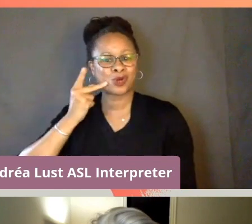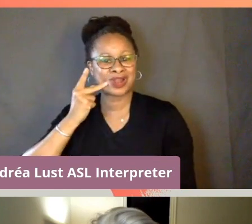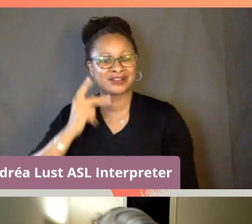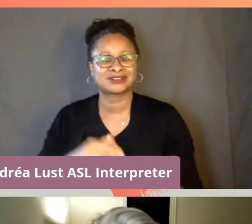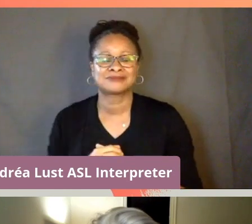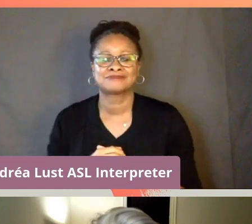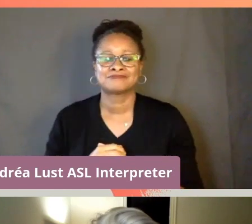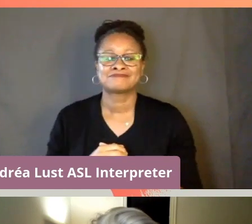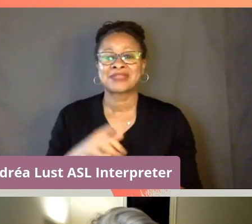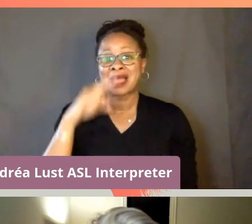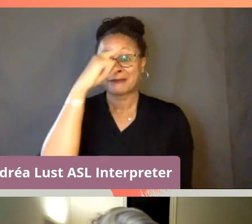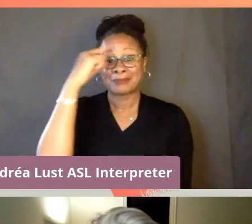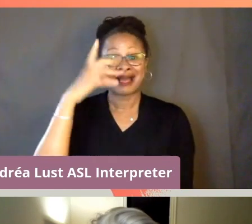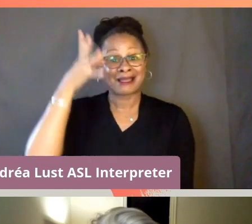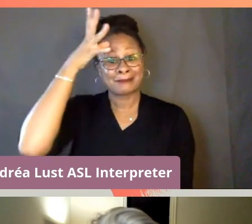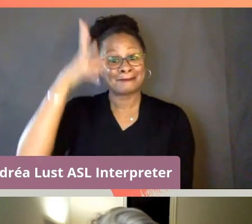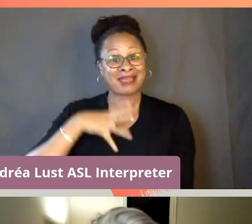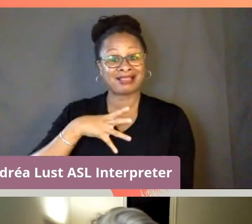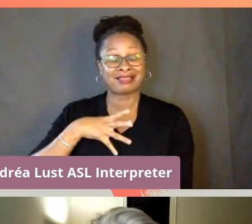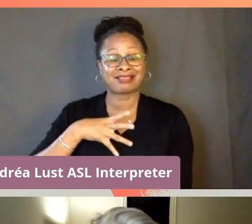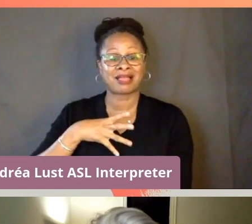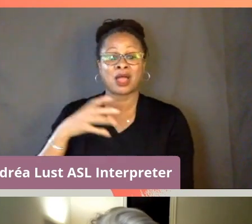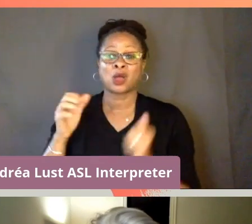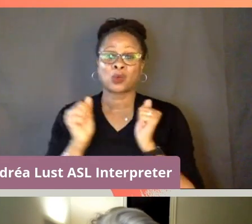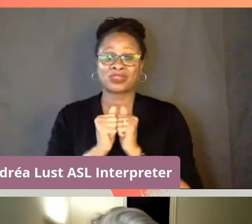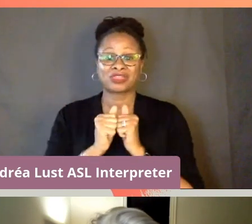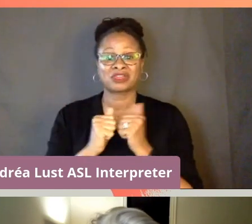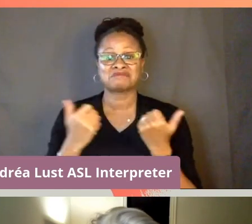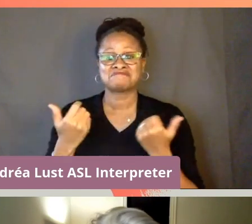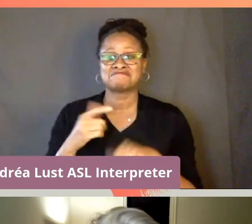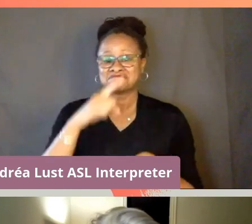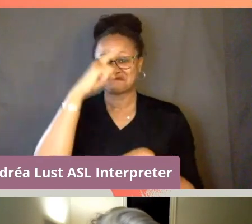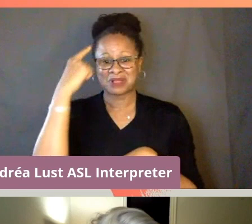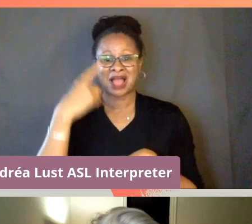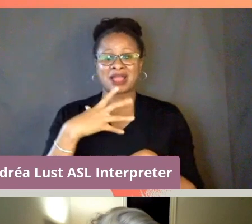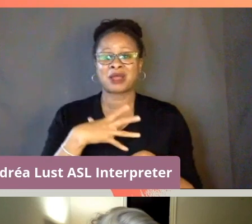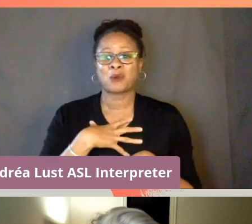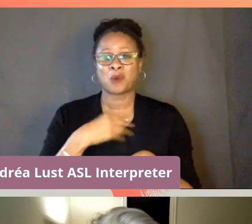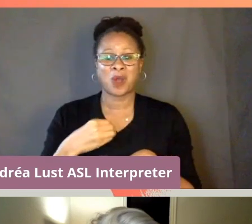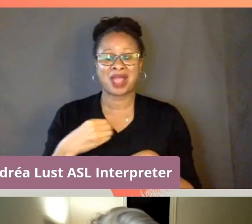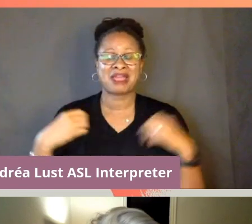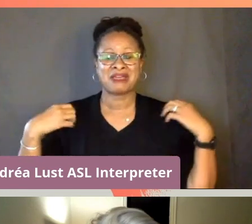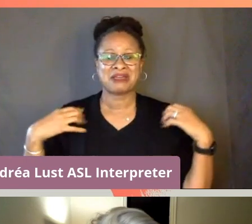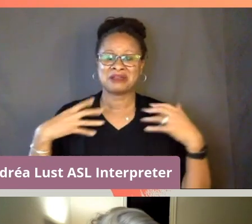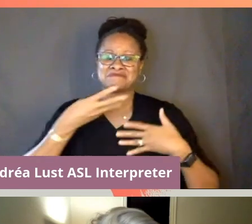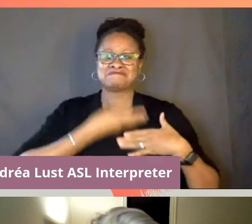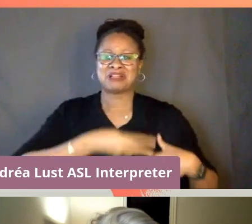I'm a black male wearing a black and white plaid t-shirt, coming